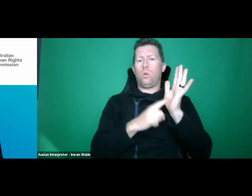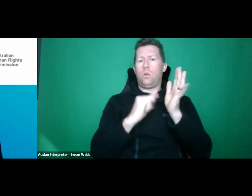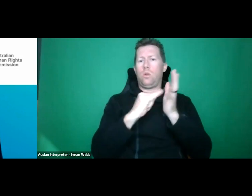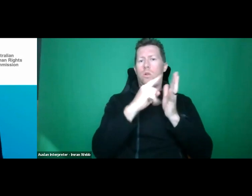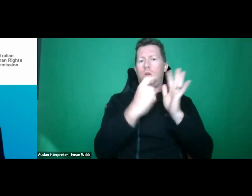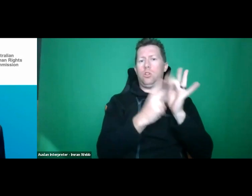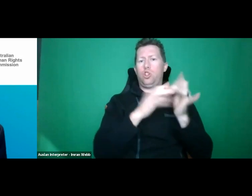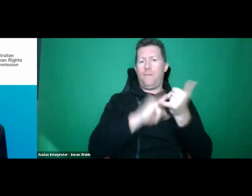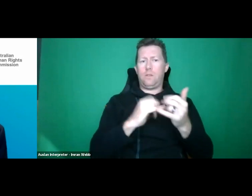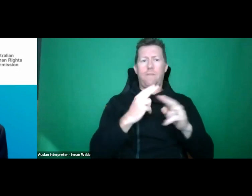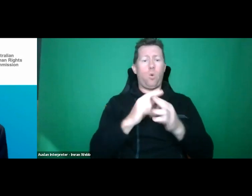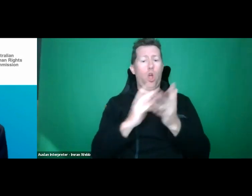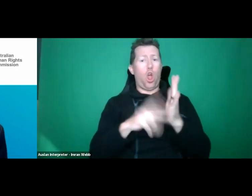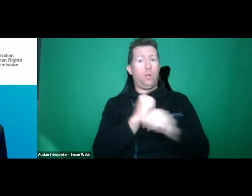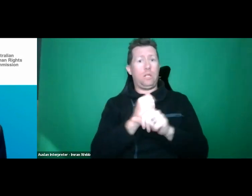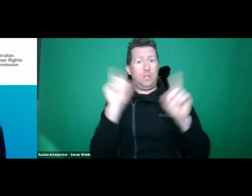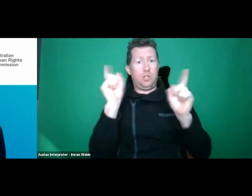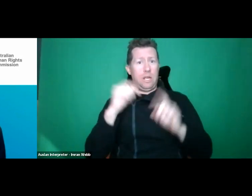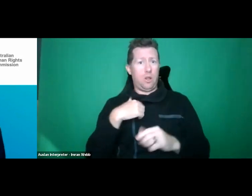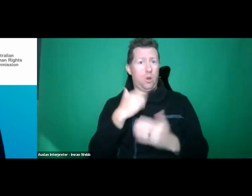I look forward to hearing from Scott and Catherine later